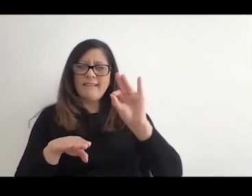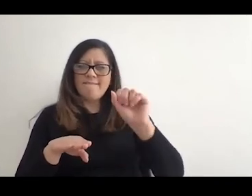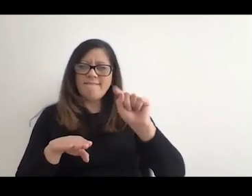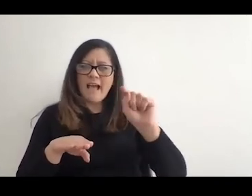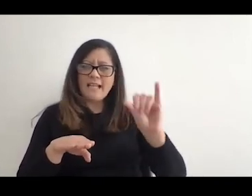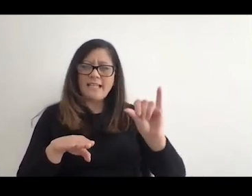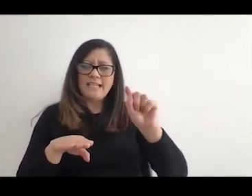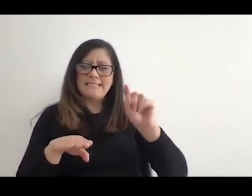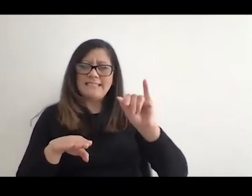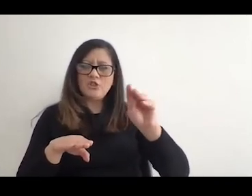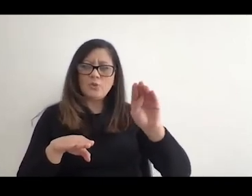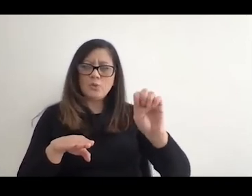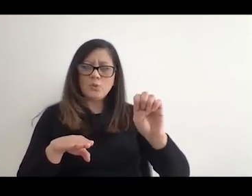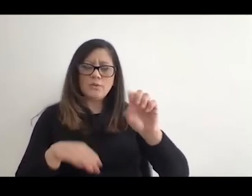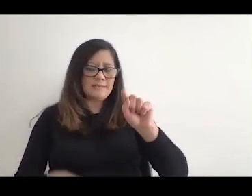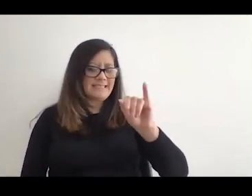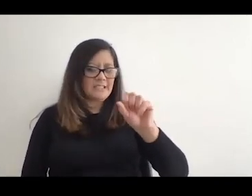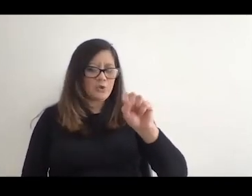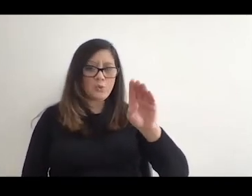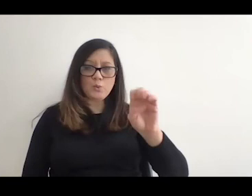and it makes it difficult for someone